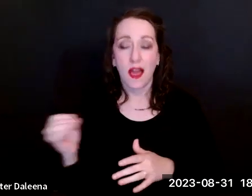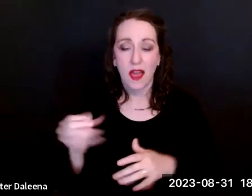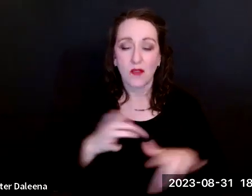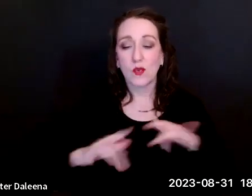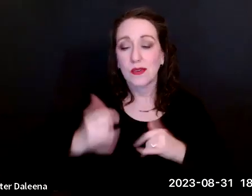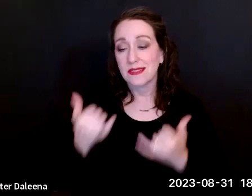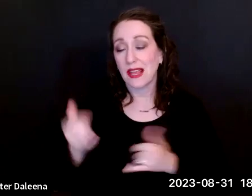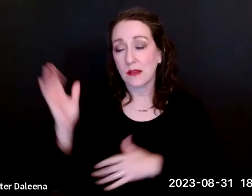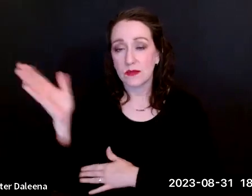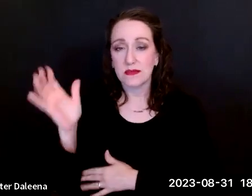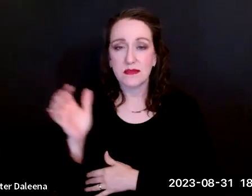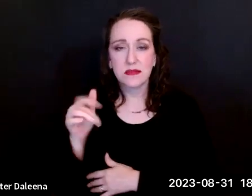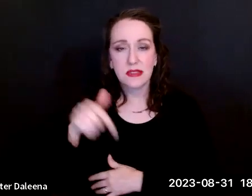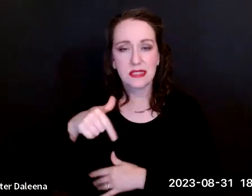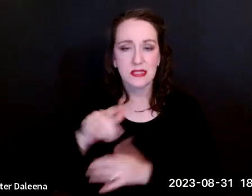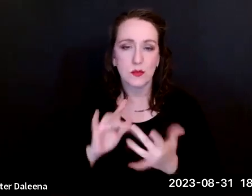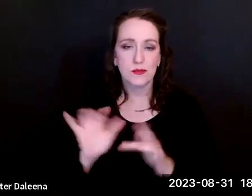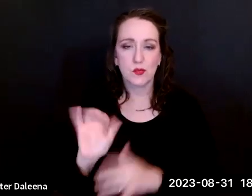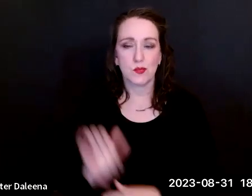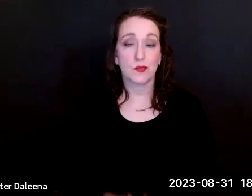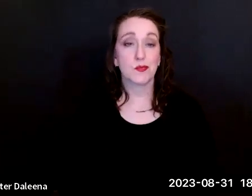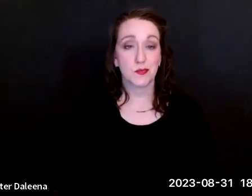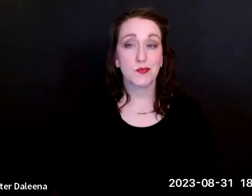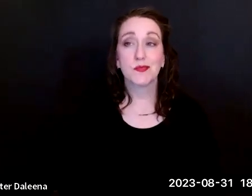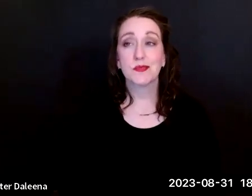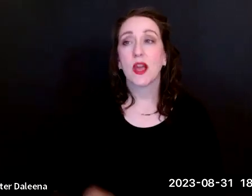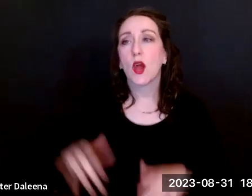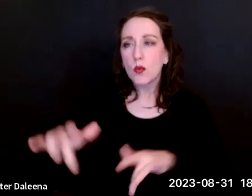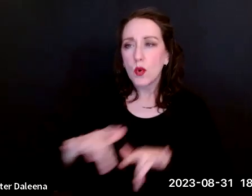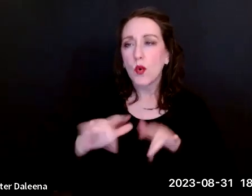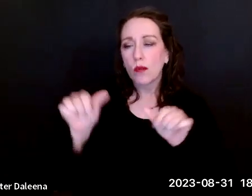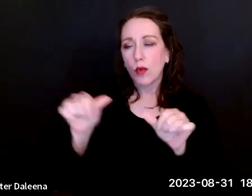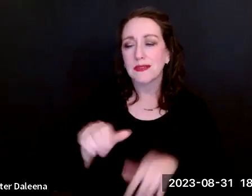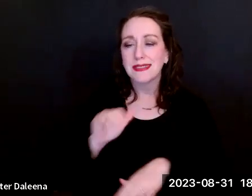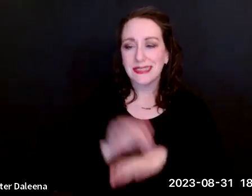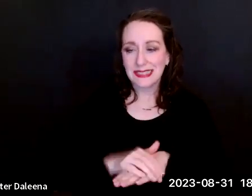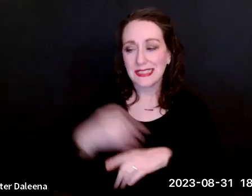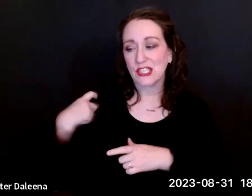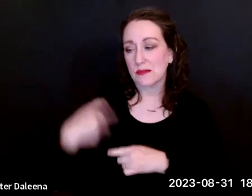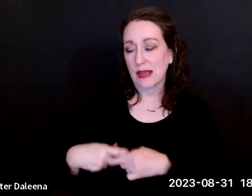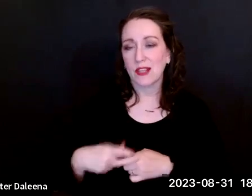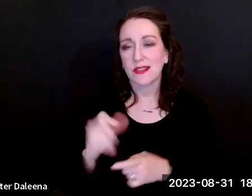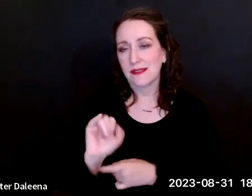presentation on this site as well our recordings are posted in English Spanish and American Sign